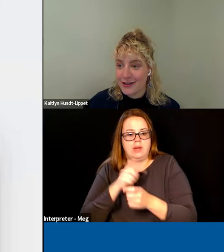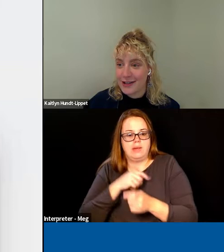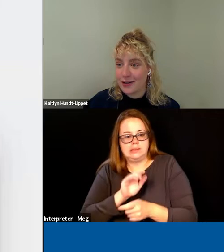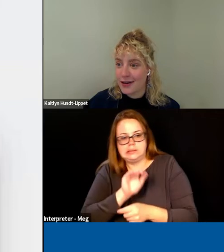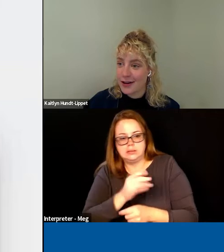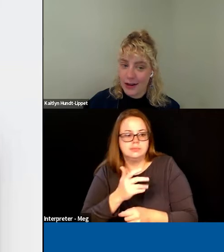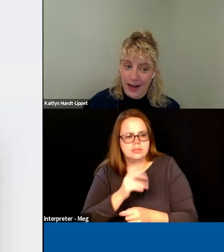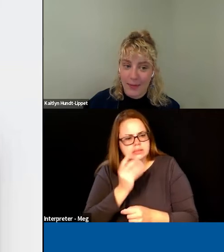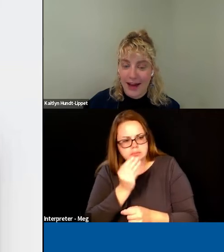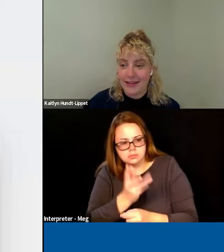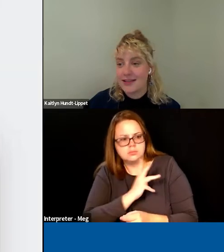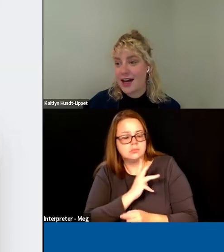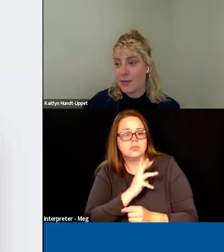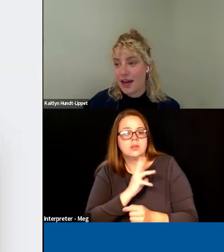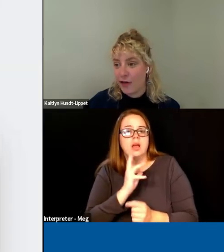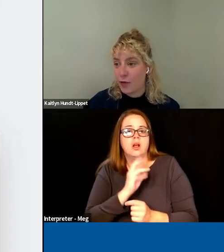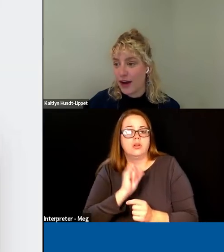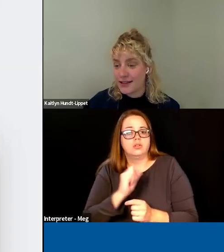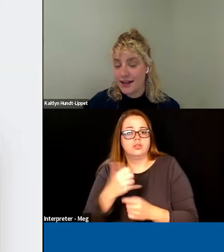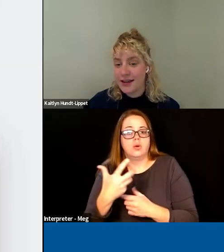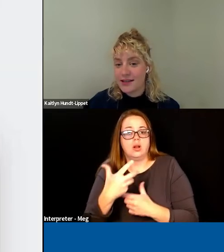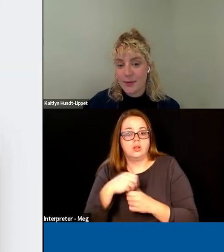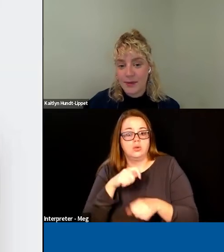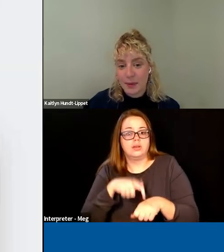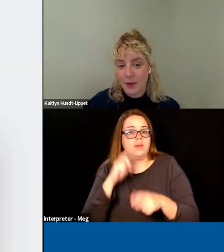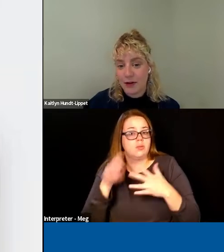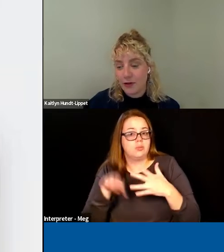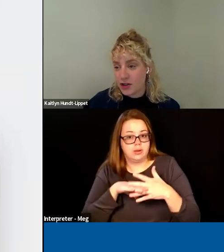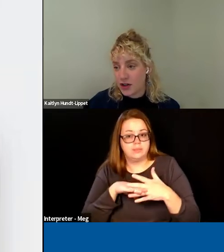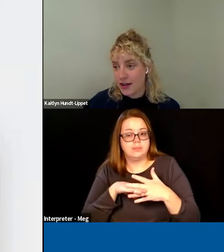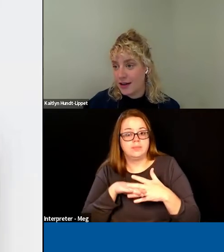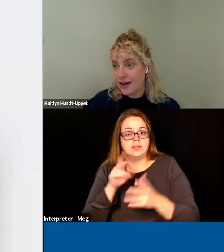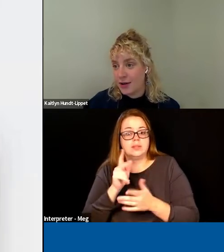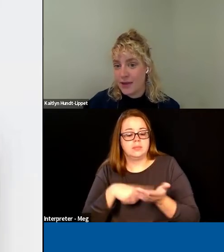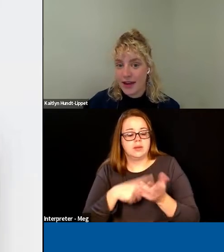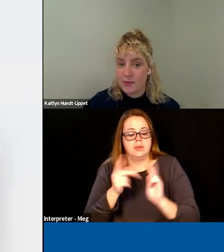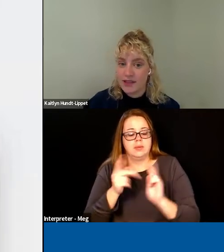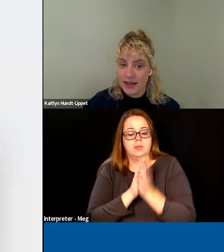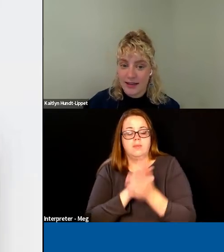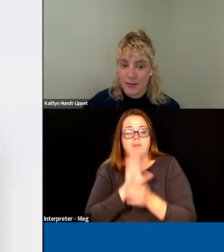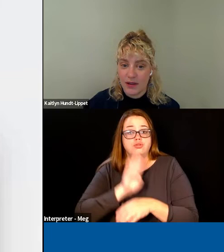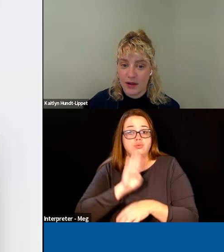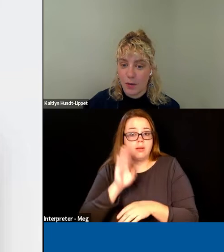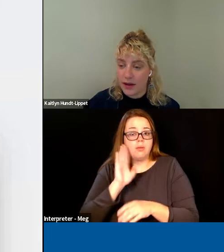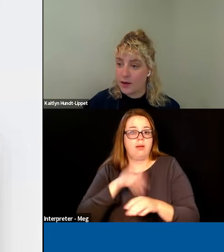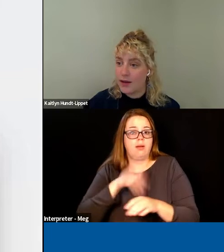And also, tying back into the timing, have breaks. Sometimes people get frustrated, they get upset that something's not working